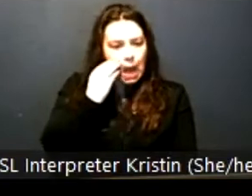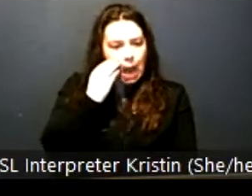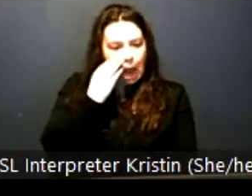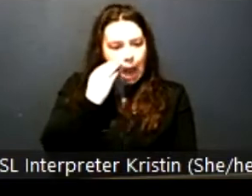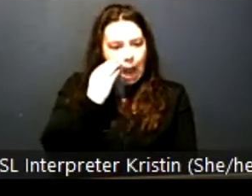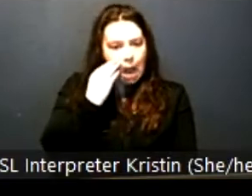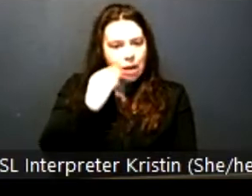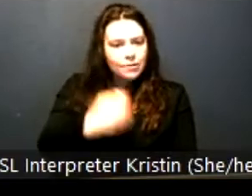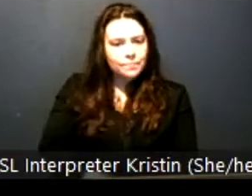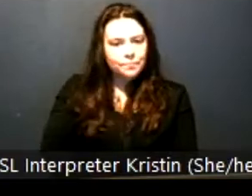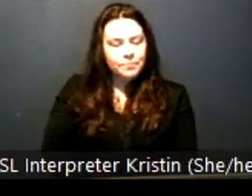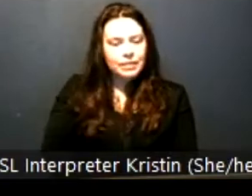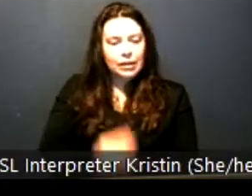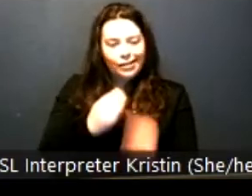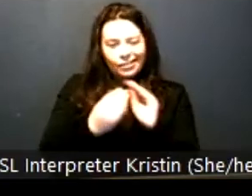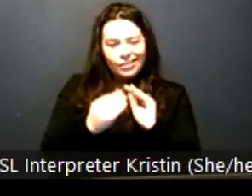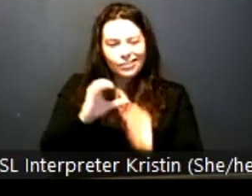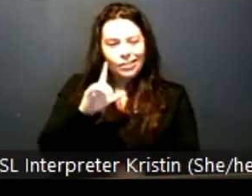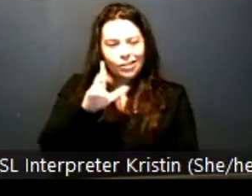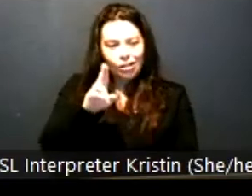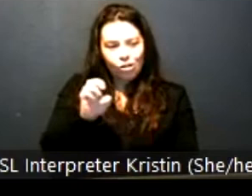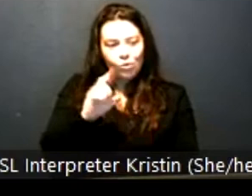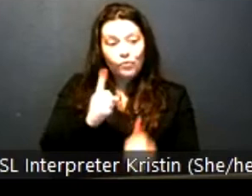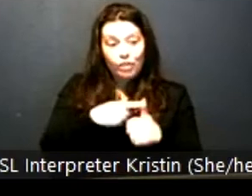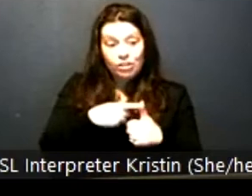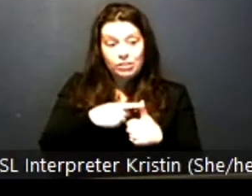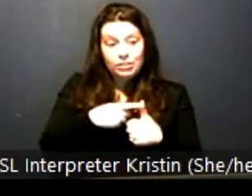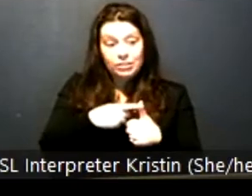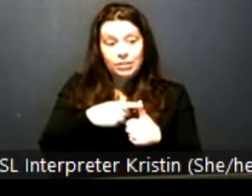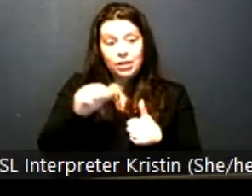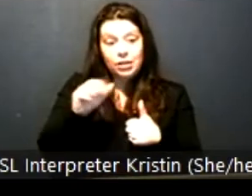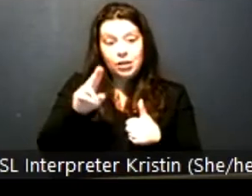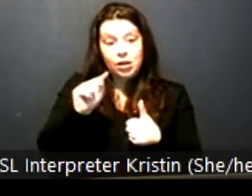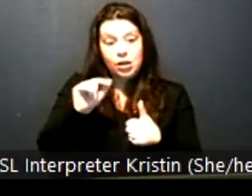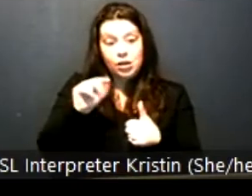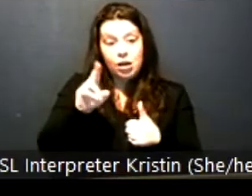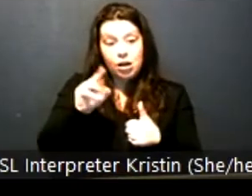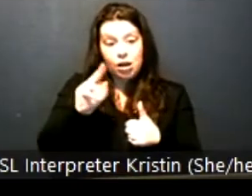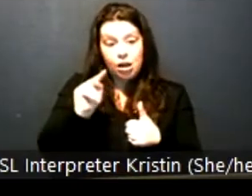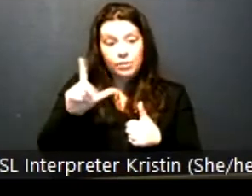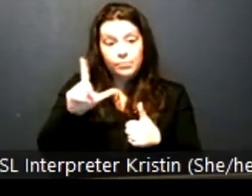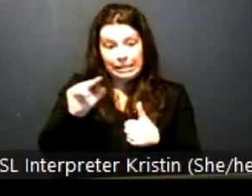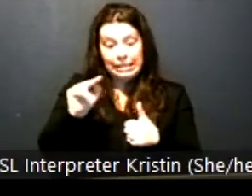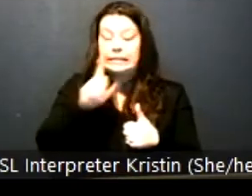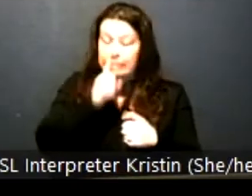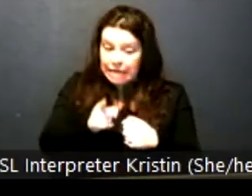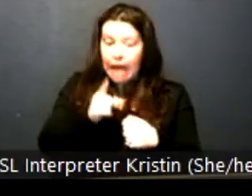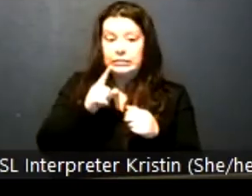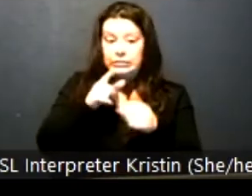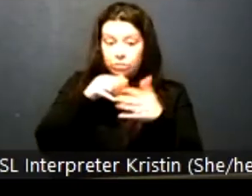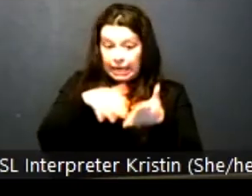different clues for you. So first one is that Autumn-Lynn, uh, does track this species.